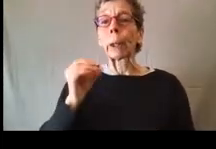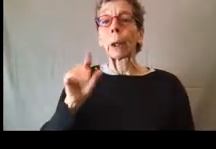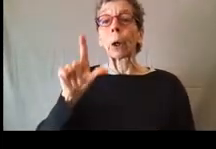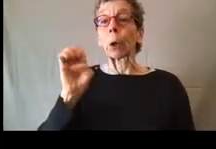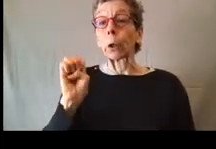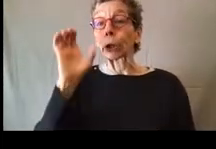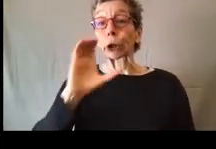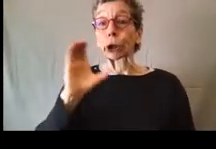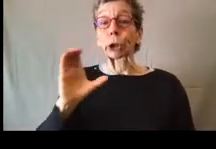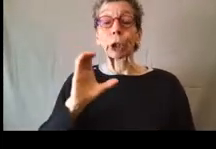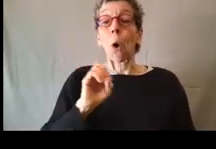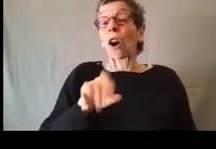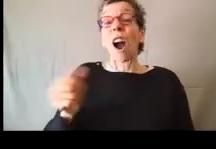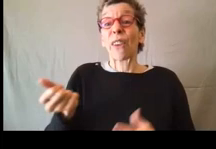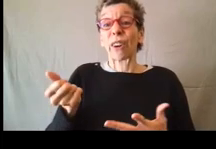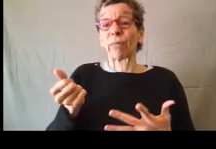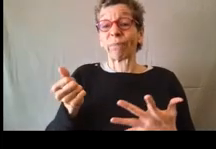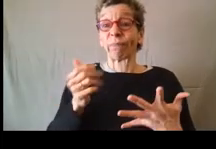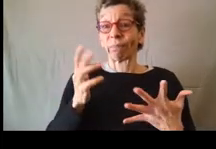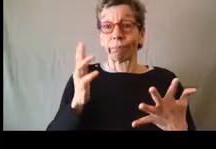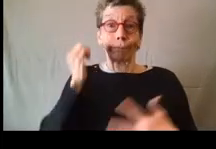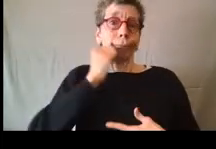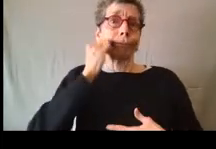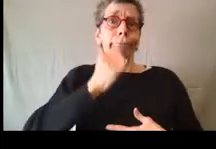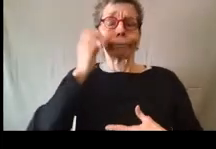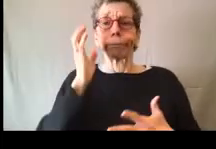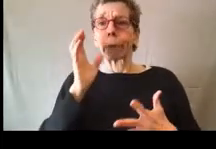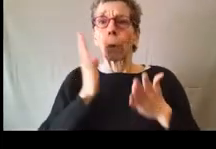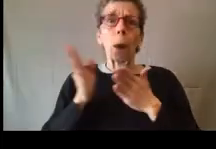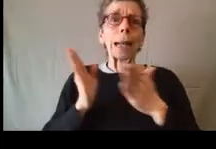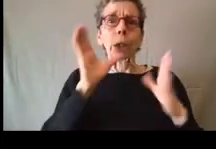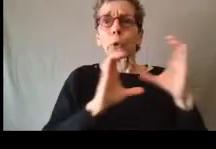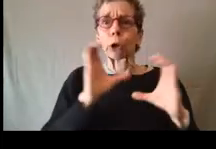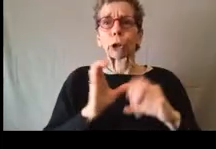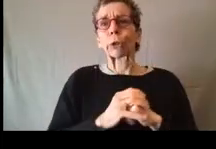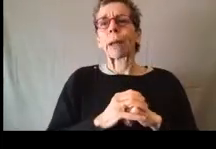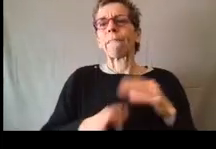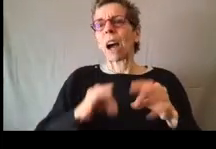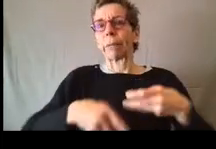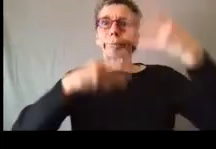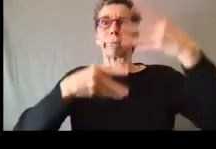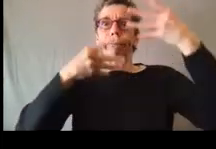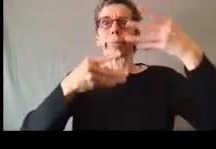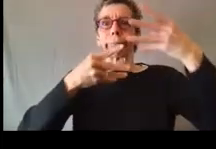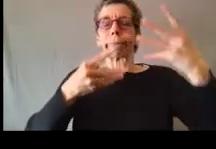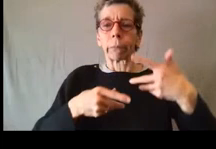homegrown resources network support. They then use their findings to build tools for